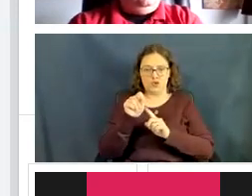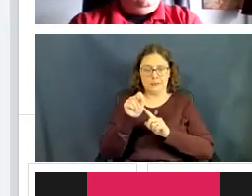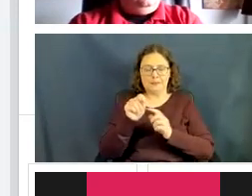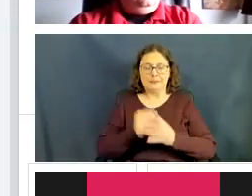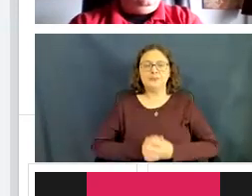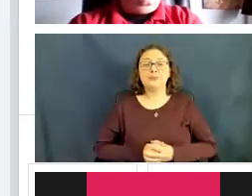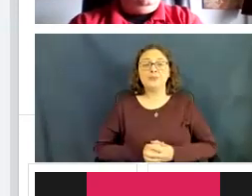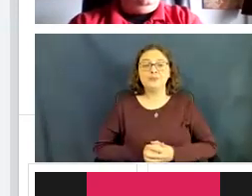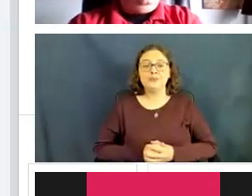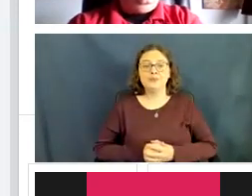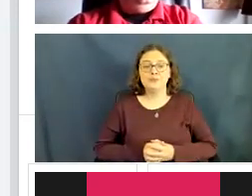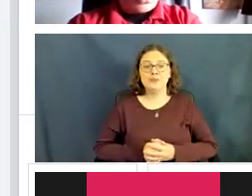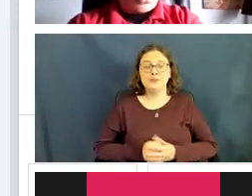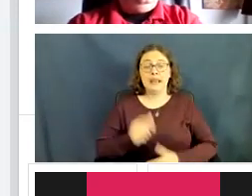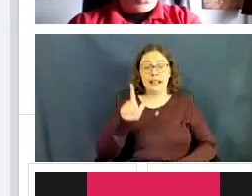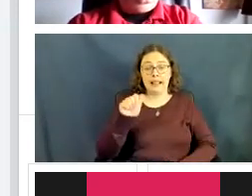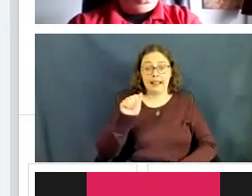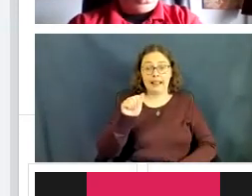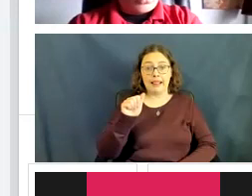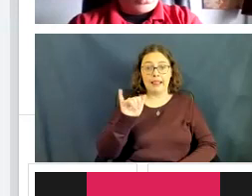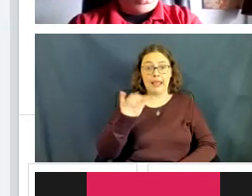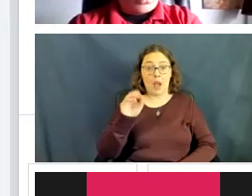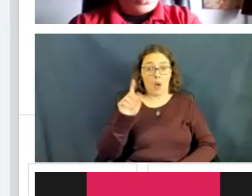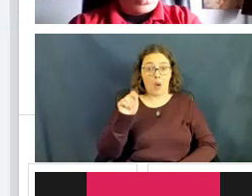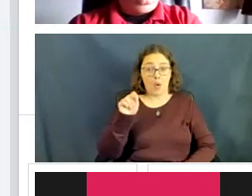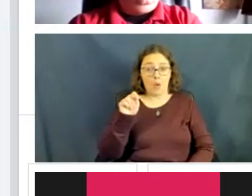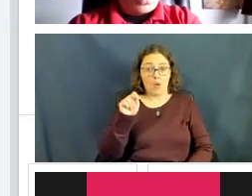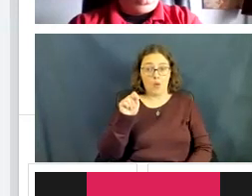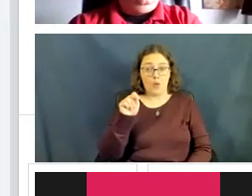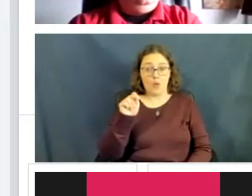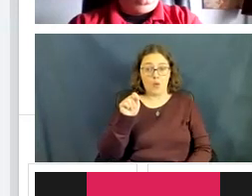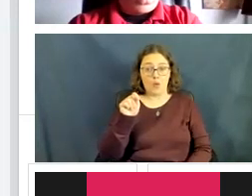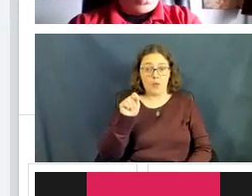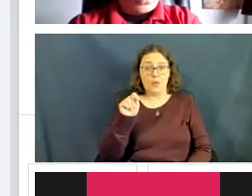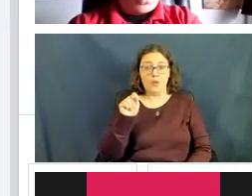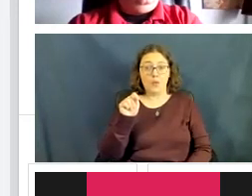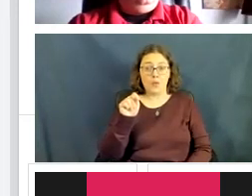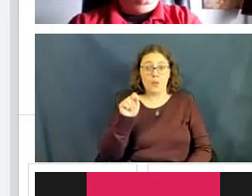Then you simply click send. Okay? I'm going to cancel that for now.